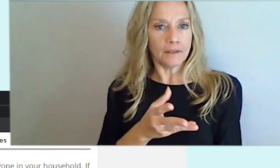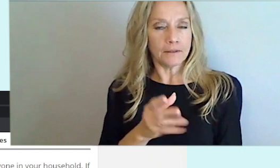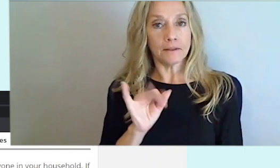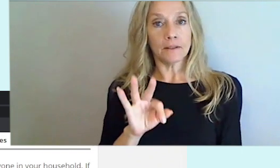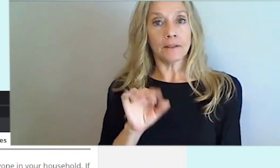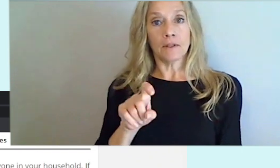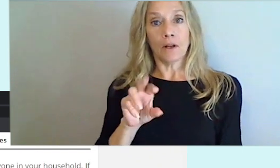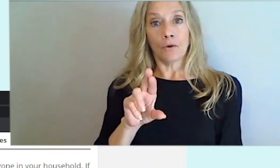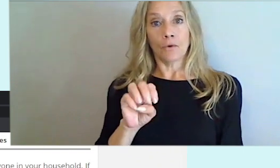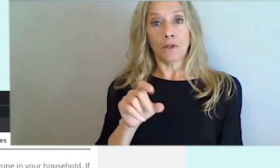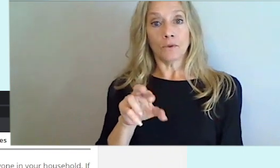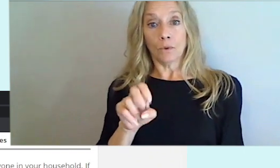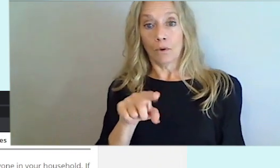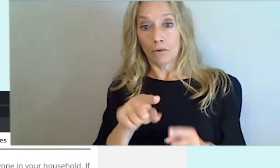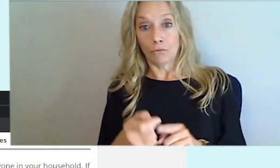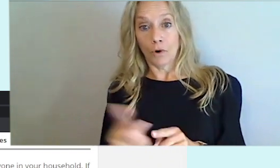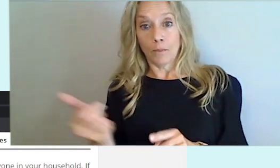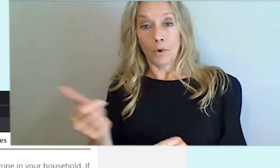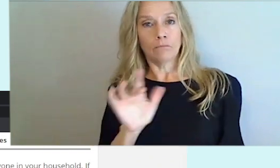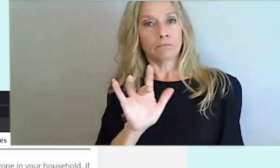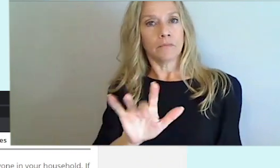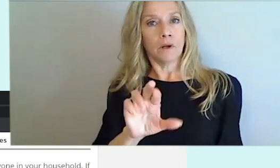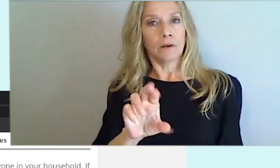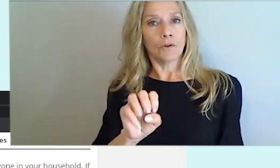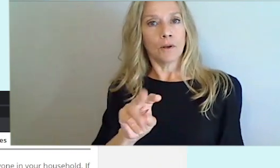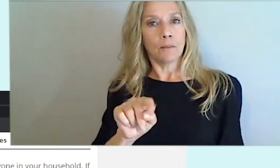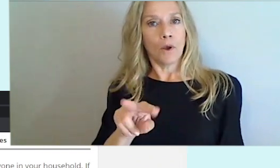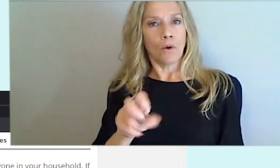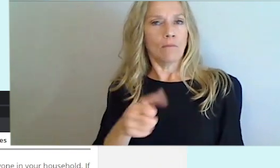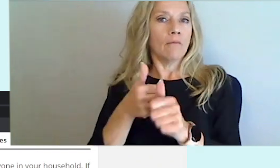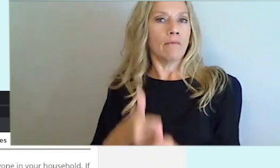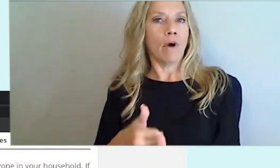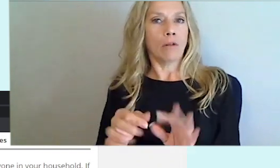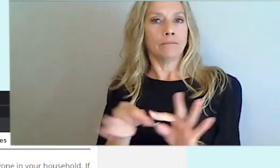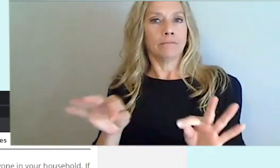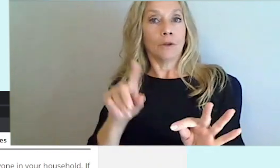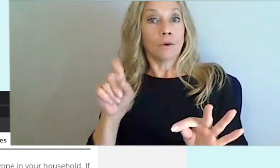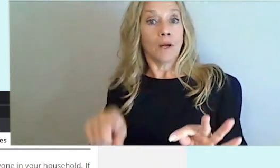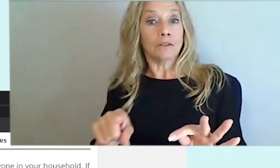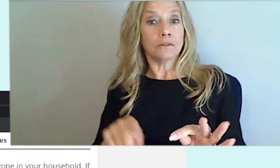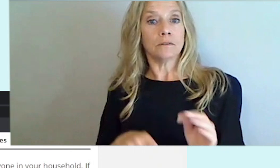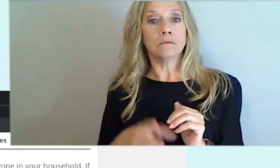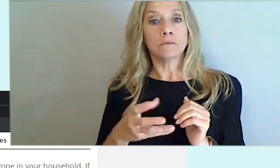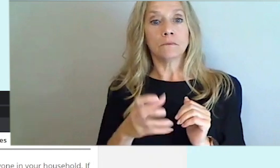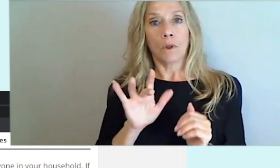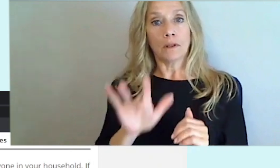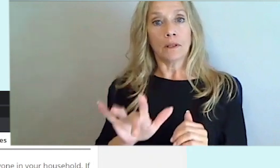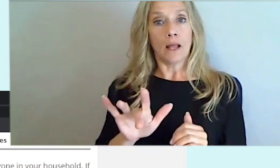remove and answer the questions that display. Click add comments to your renewal to add any comments